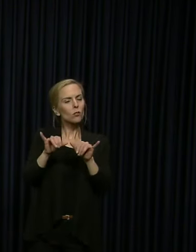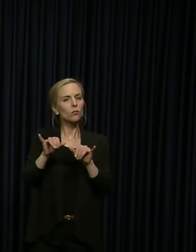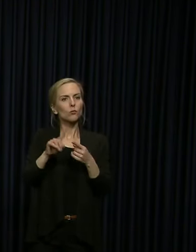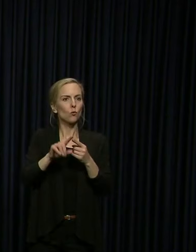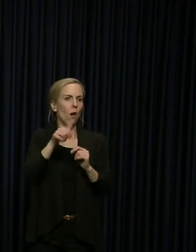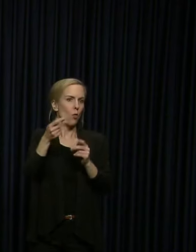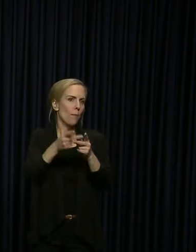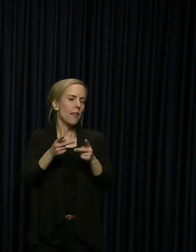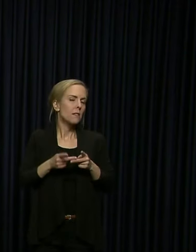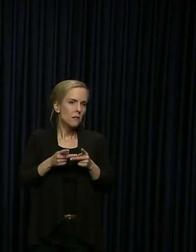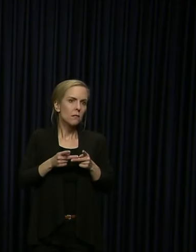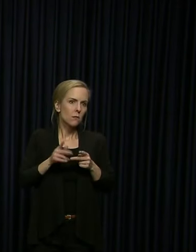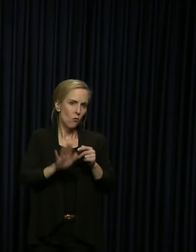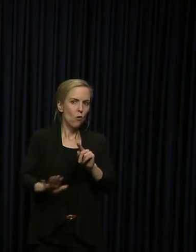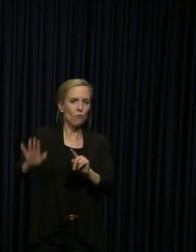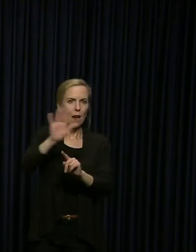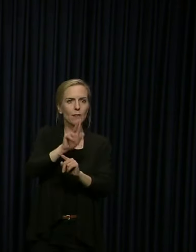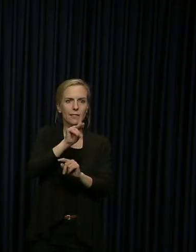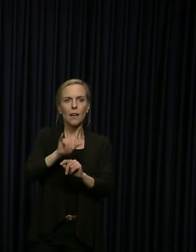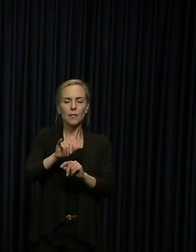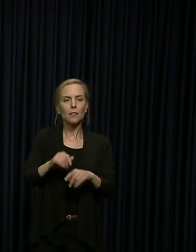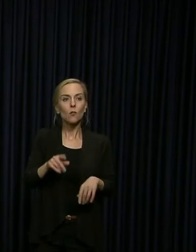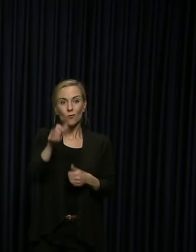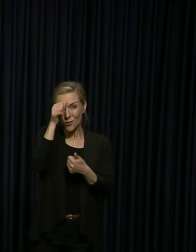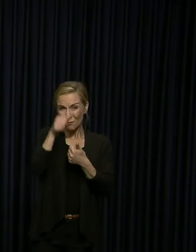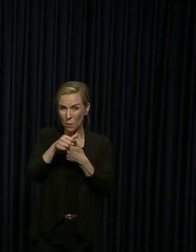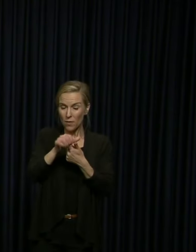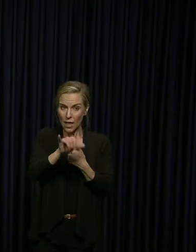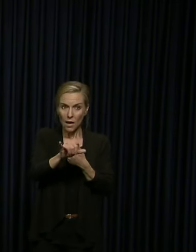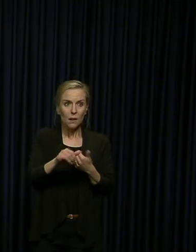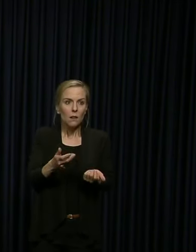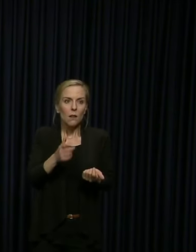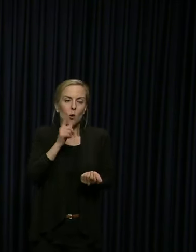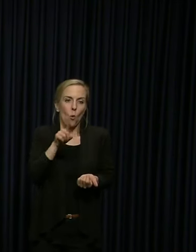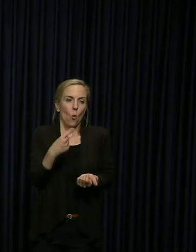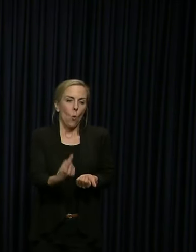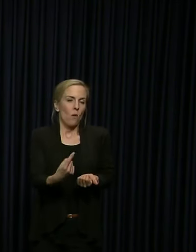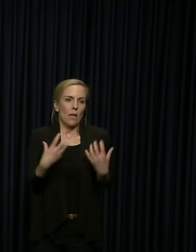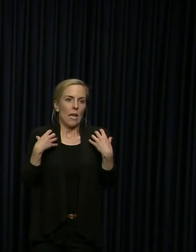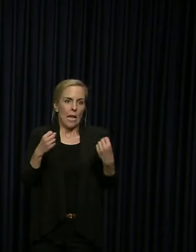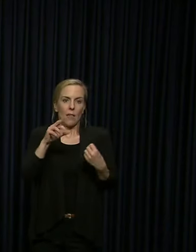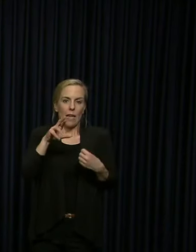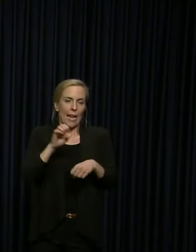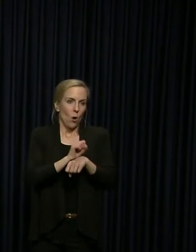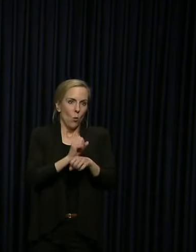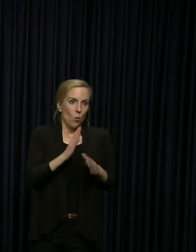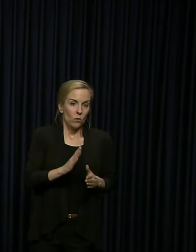OUT AND WILL MAYBE GIVE OTHER CONTINUES BUT IT IS STILL REALLY EARLY. WE DO NOT KNOW WHETHER OR NOT